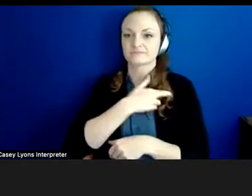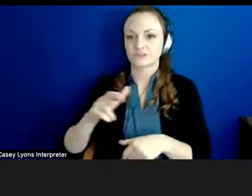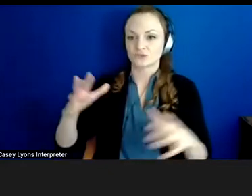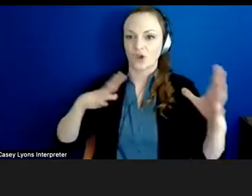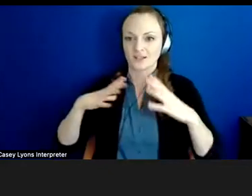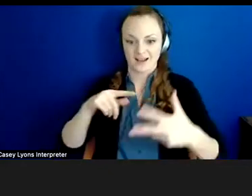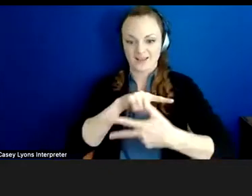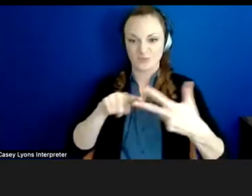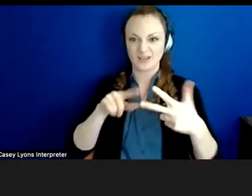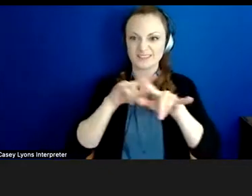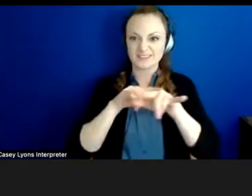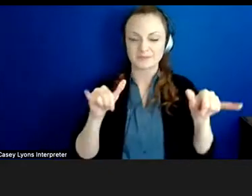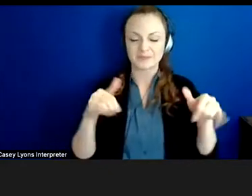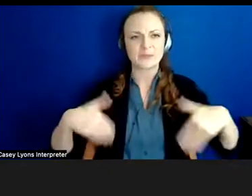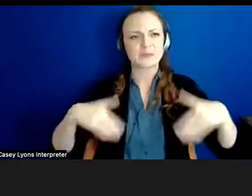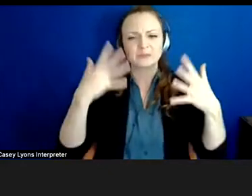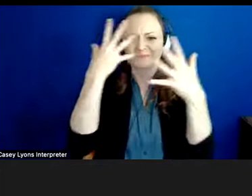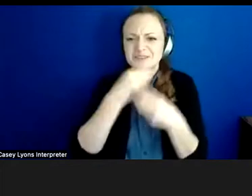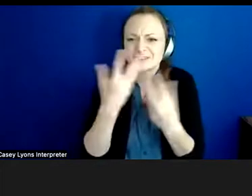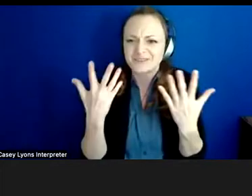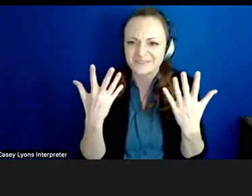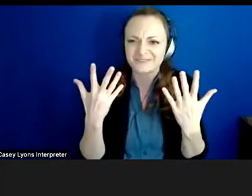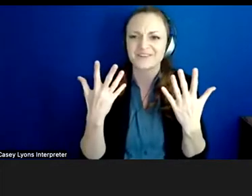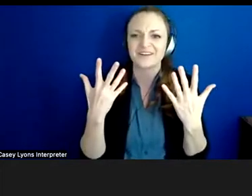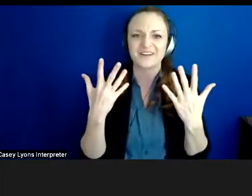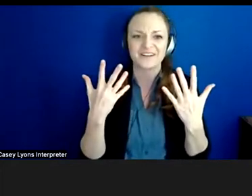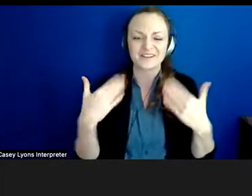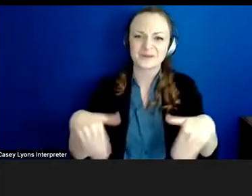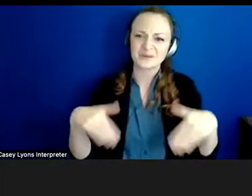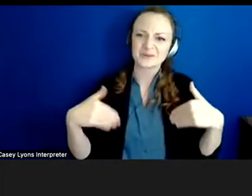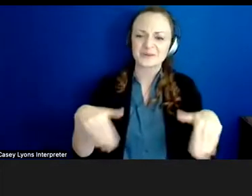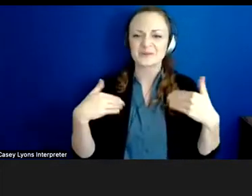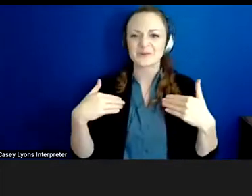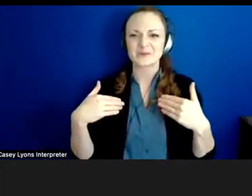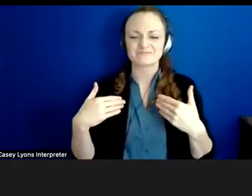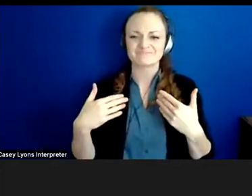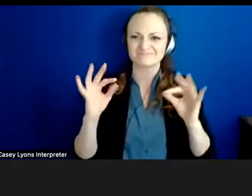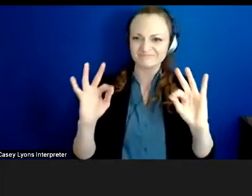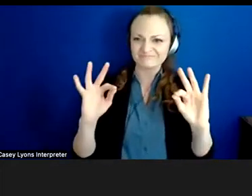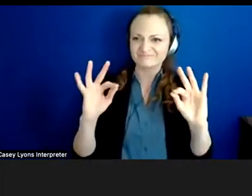which is really beautiful. 19:10:58 It's really ecumenical and and lovely